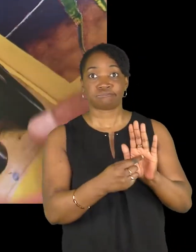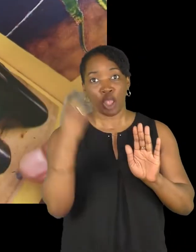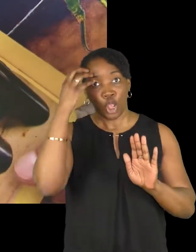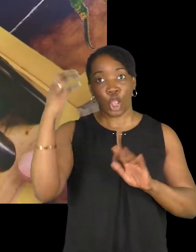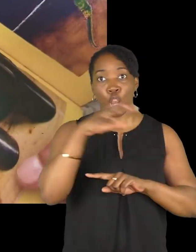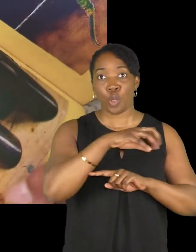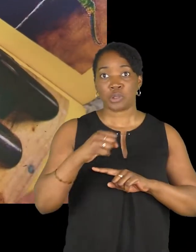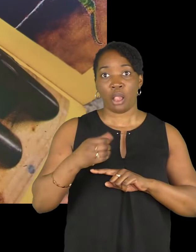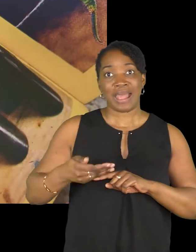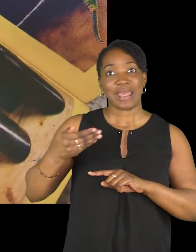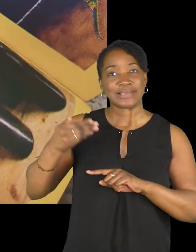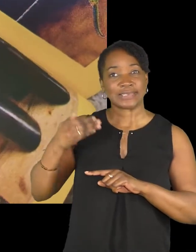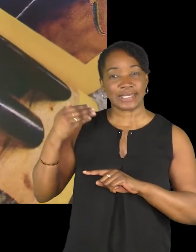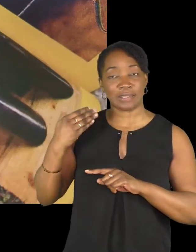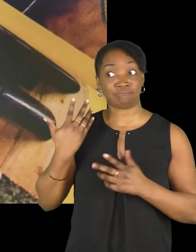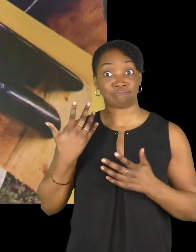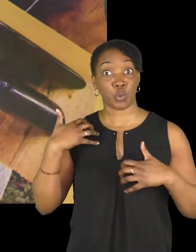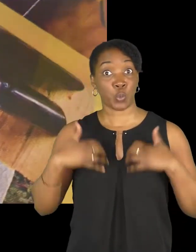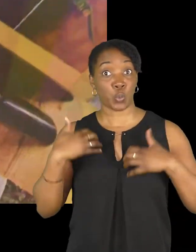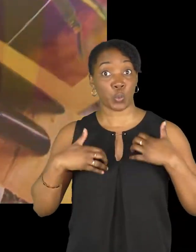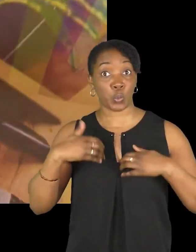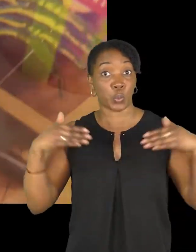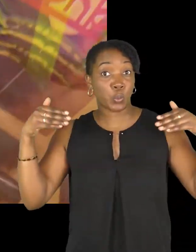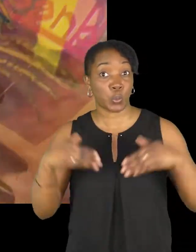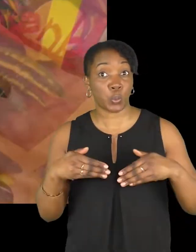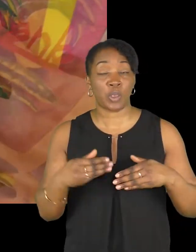what I was finding in the archives were really interesting things around food. There was a lot